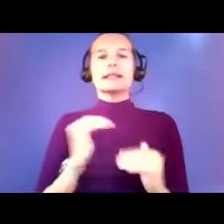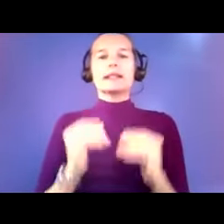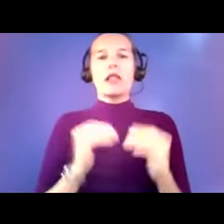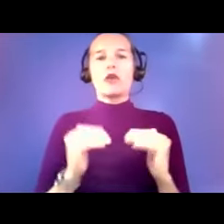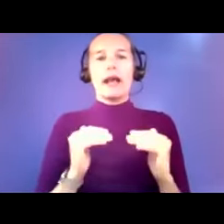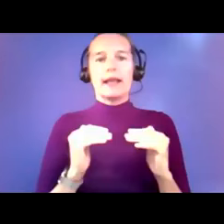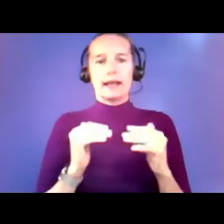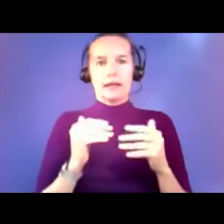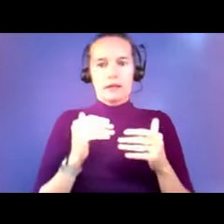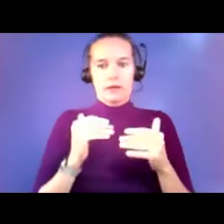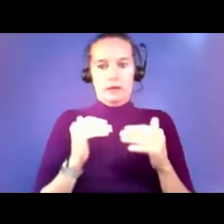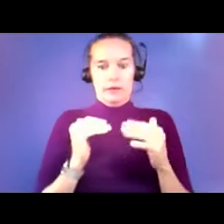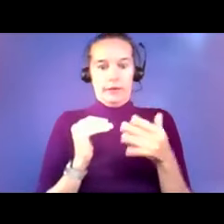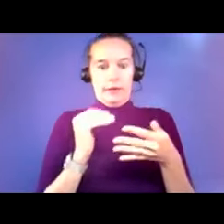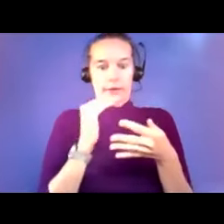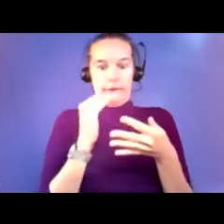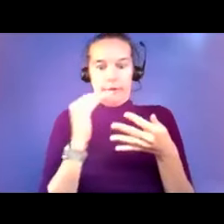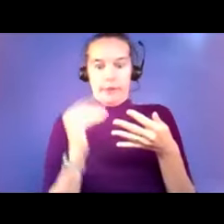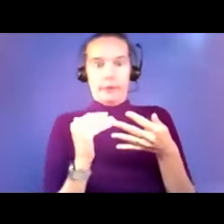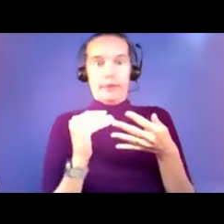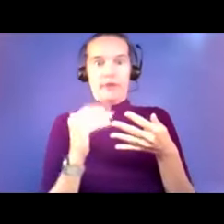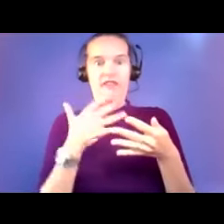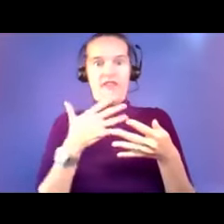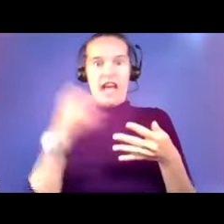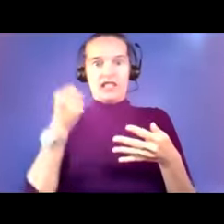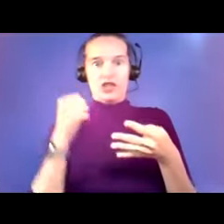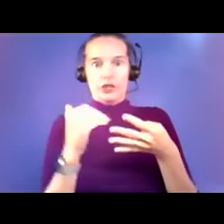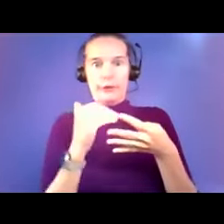can move to the red tier by lowering our test positivity rate